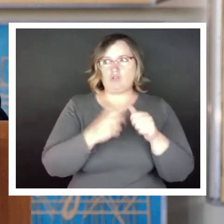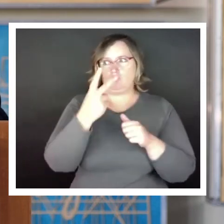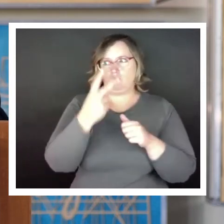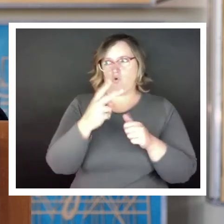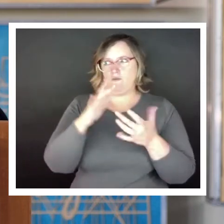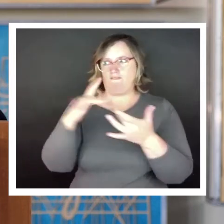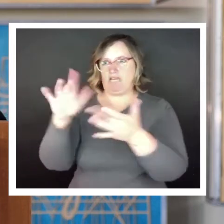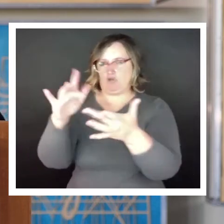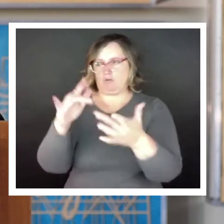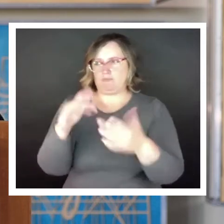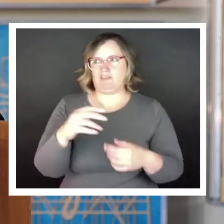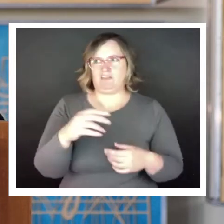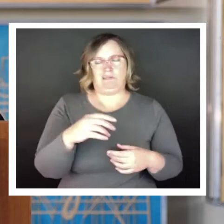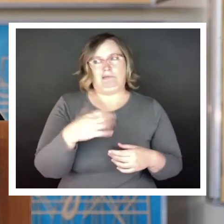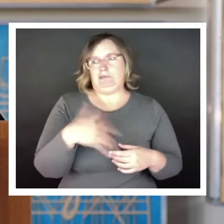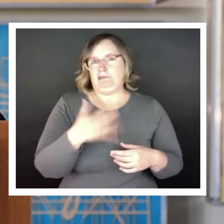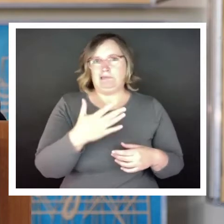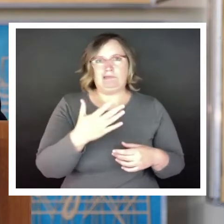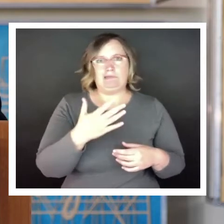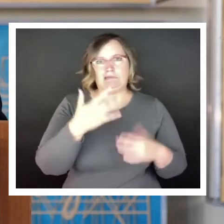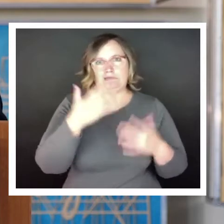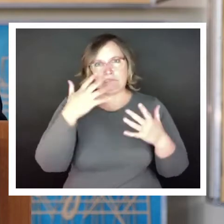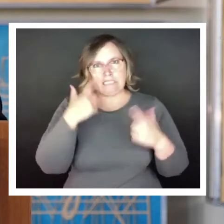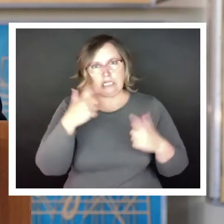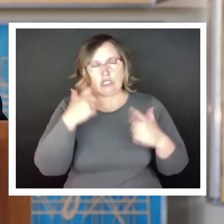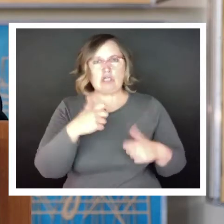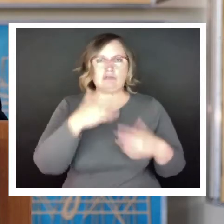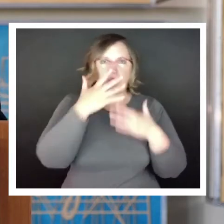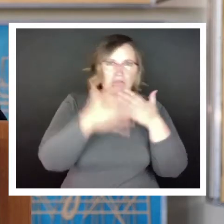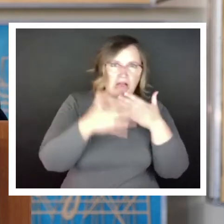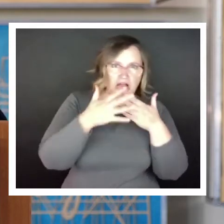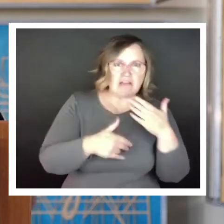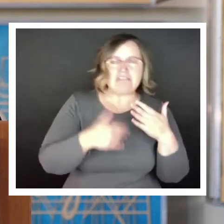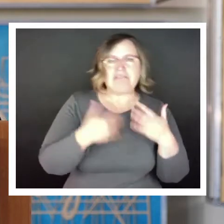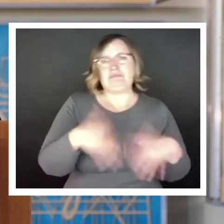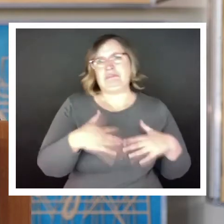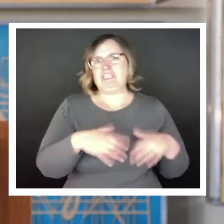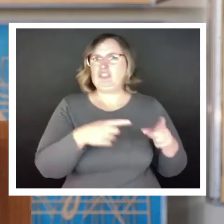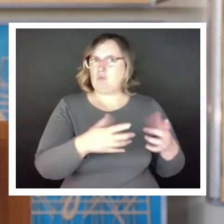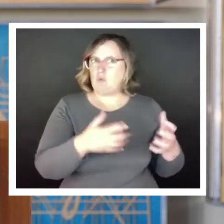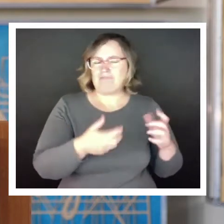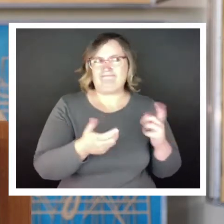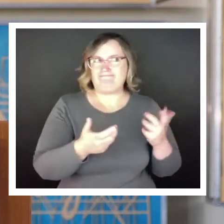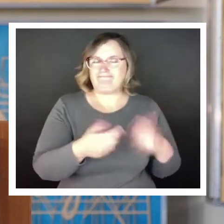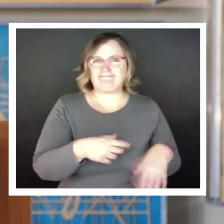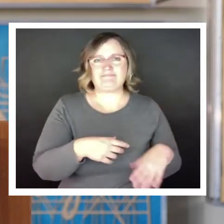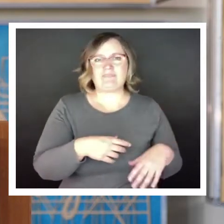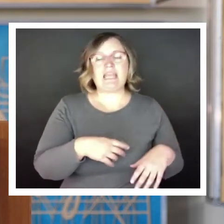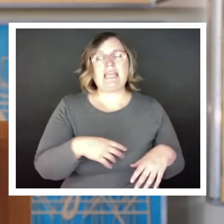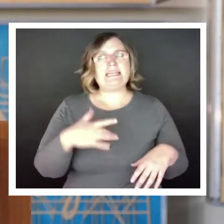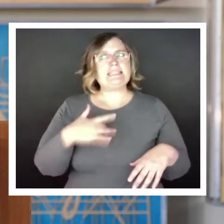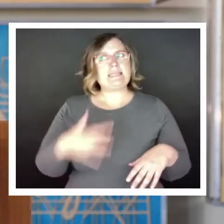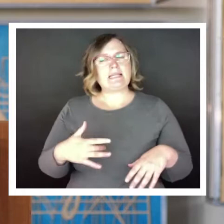and a burning desire to change this girl's life. Now usually, a teacher sees gradual improvement